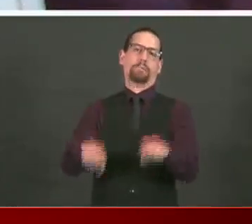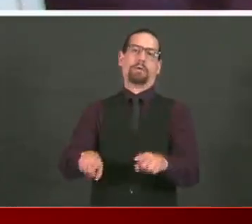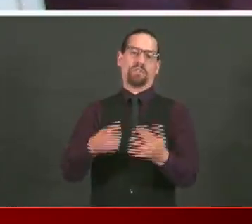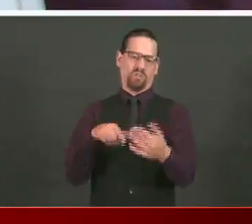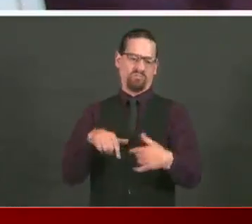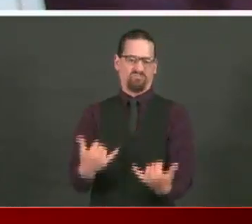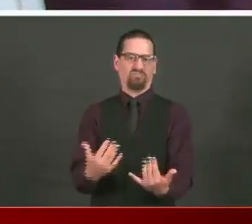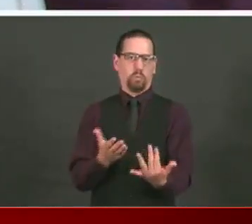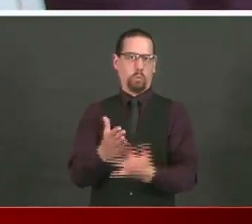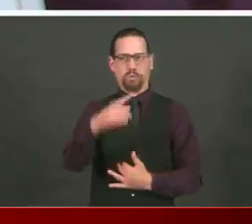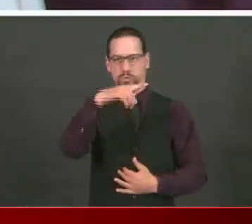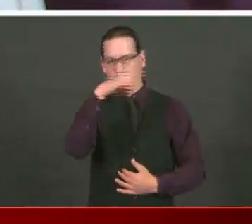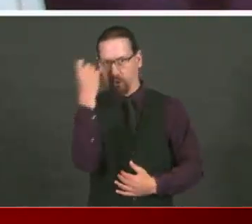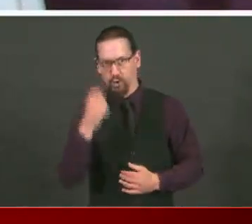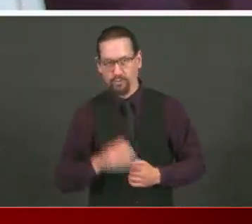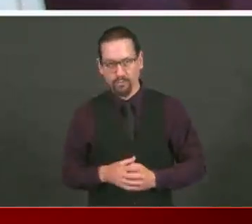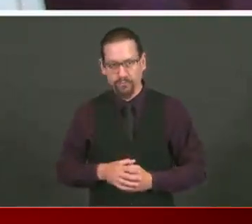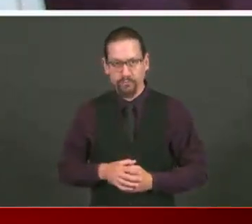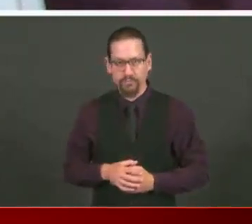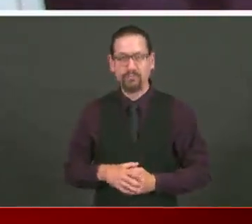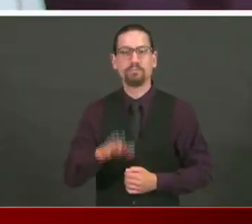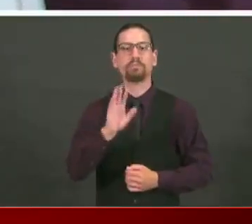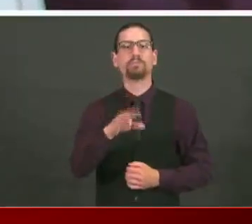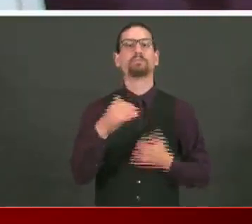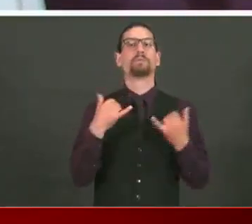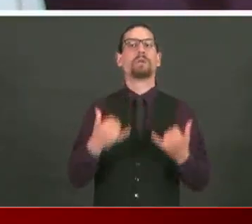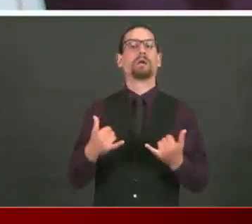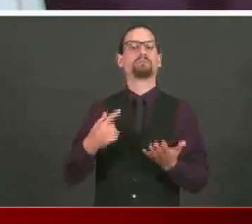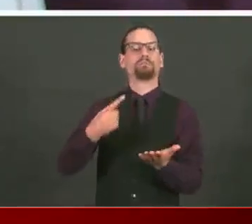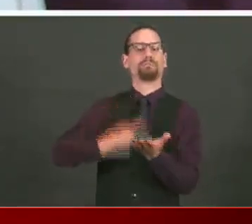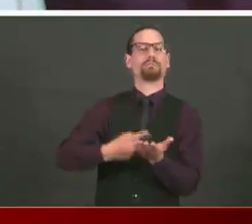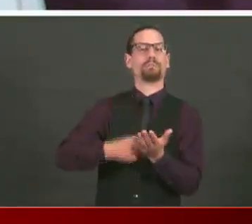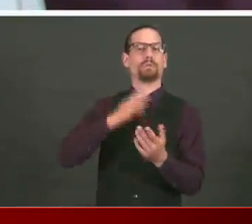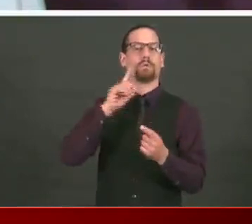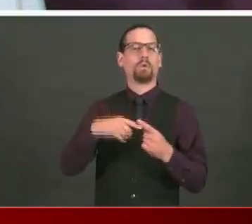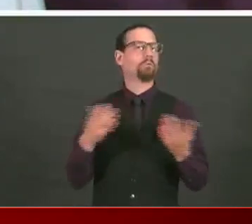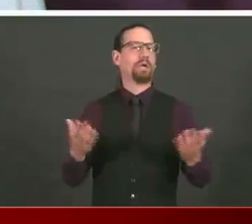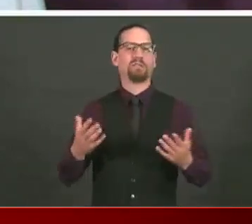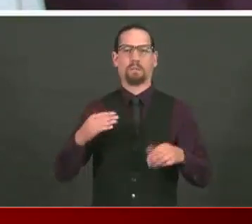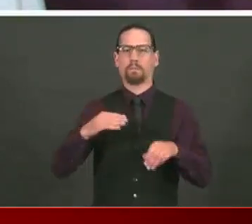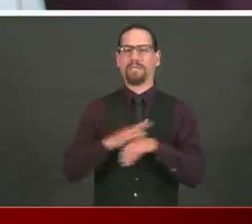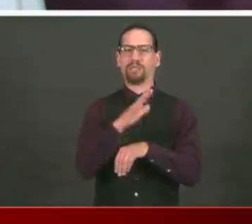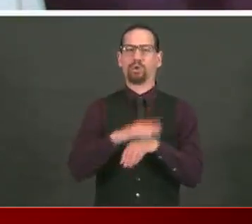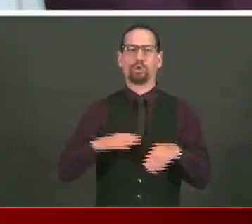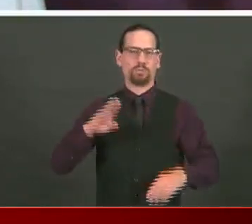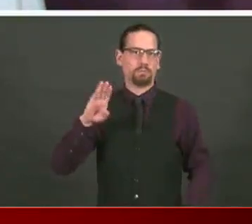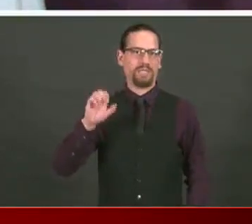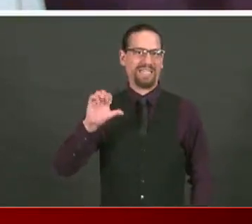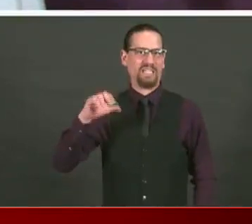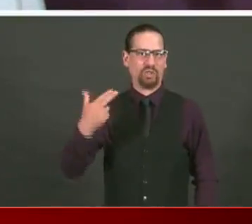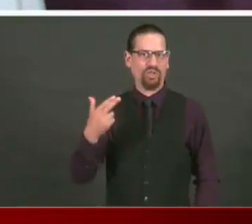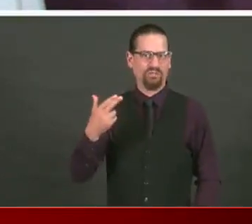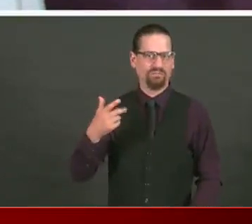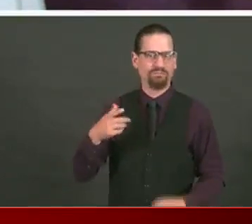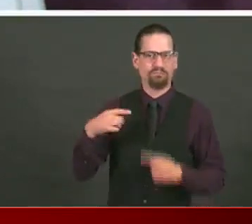I PROMISED I WOULD BE BACK WITH AN UPDATE ON OUR BEACHES. LAST WEEKEND WE HAD A BUSY WEEKEND.